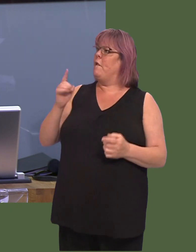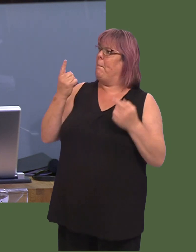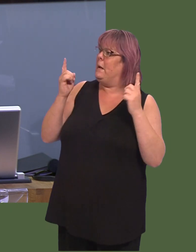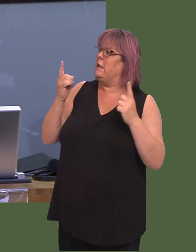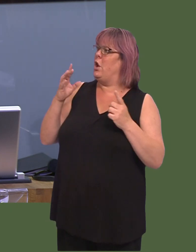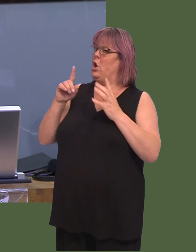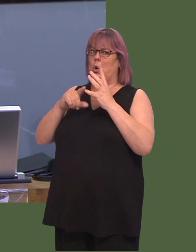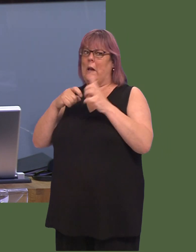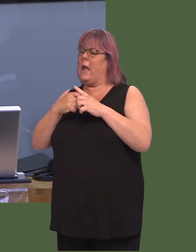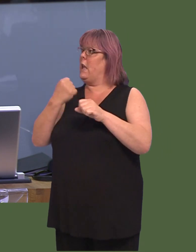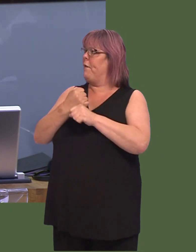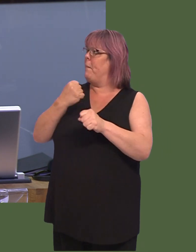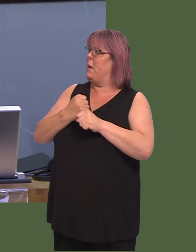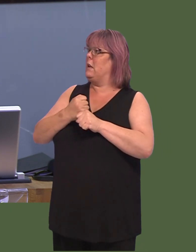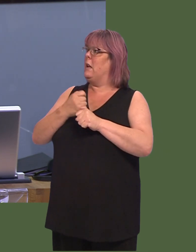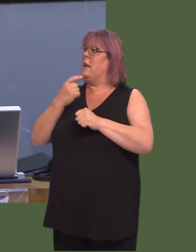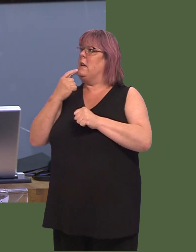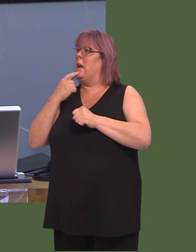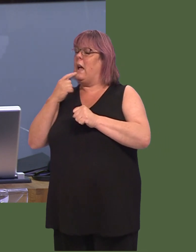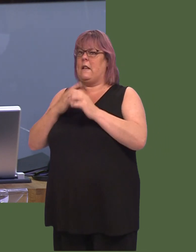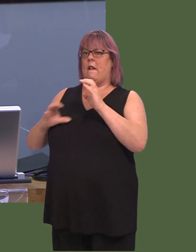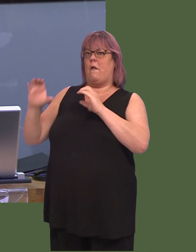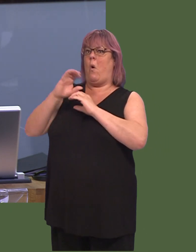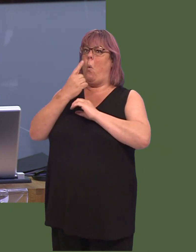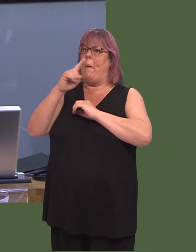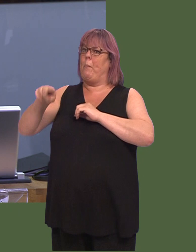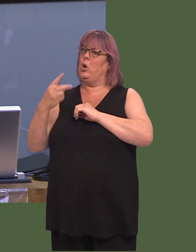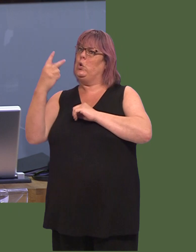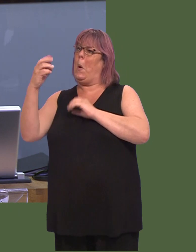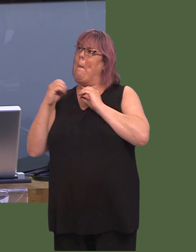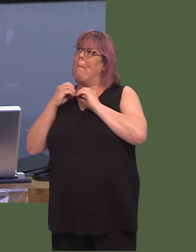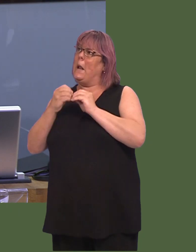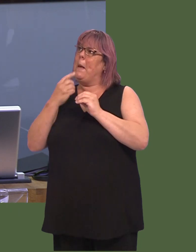First Minister, the UK Government has pledged a funding boost of £1.2 billion to the Welsh